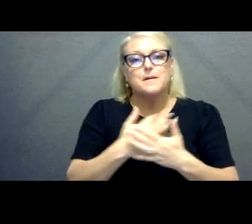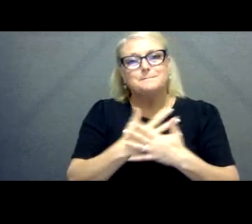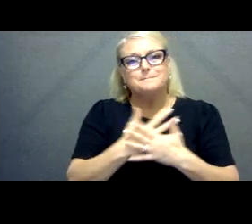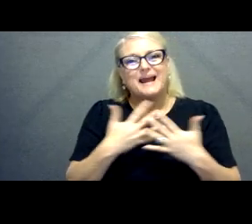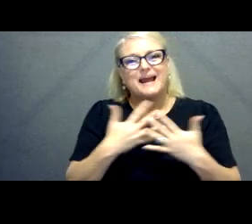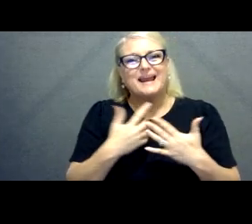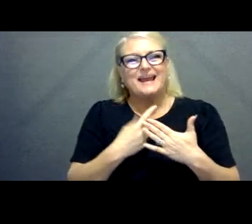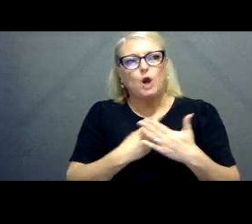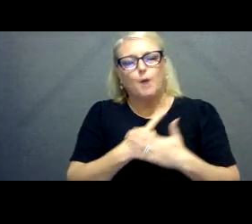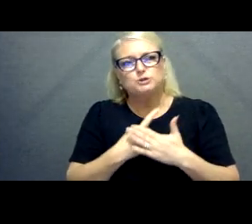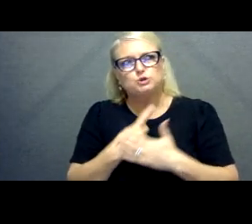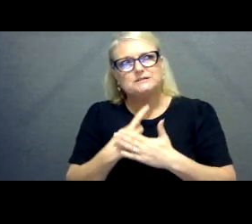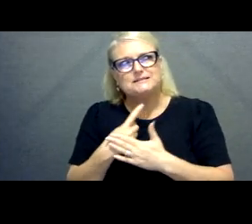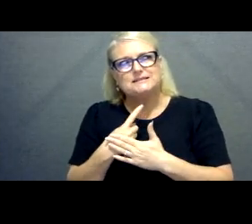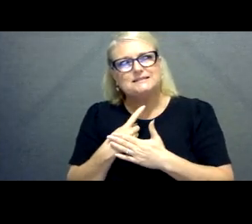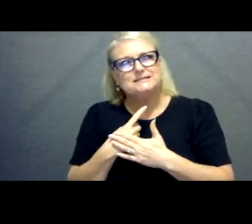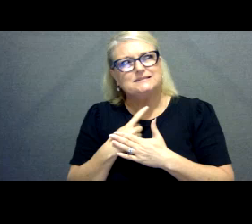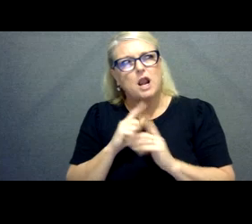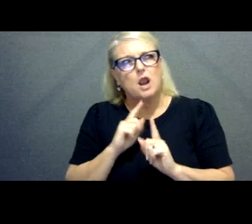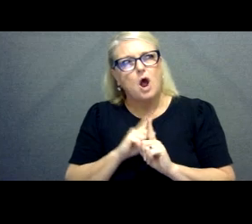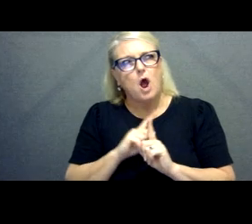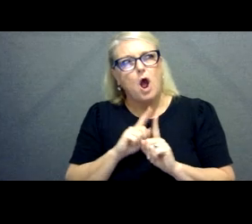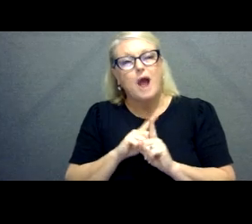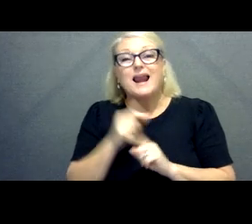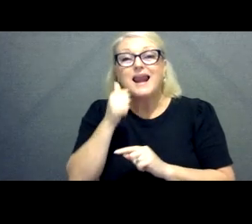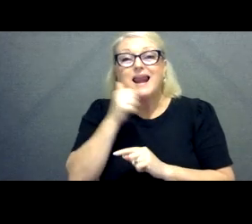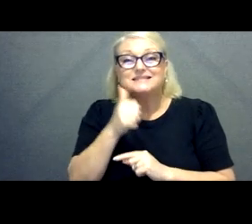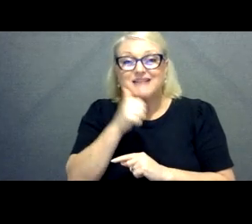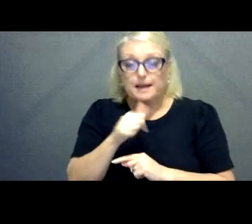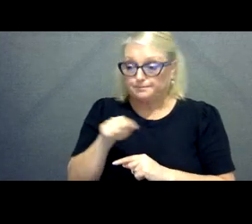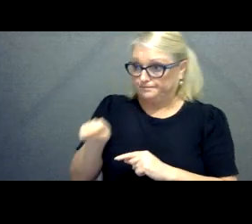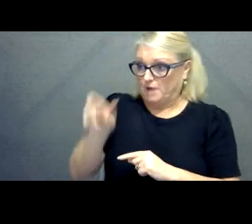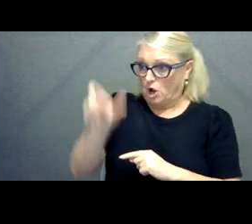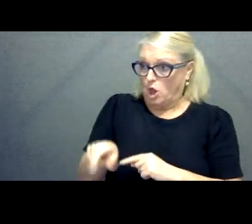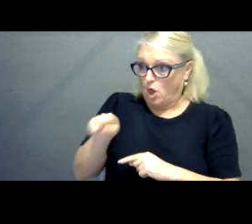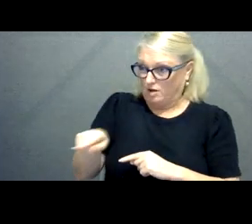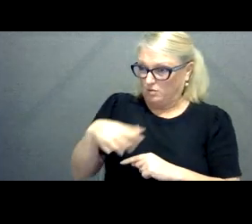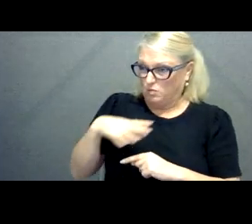so when a client does request a review there's um several different pathways it can